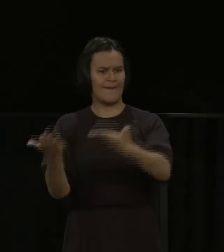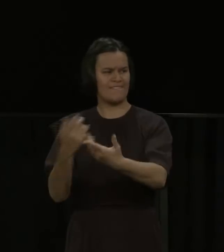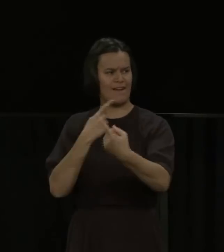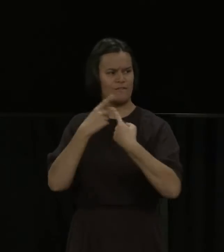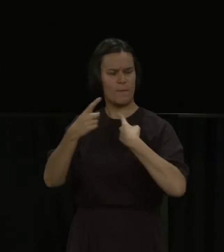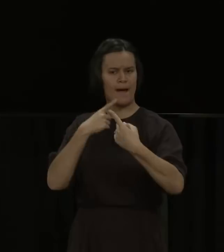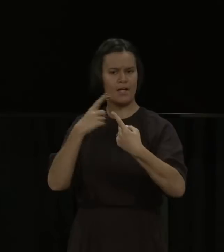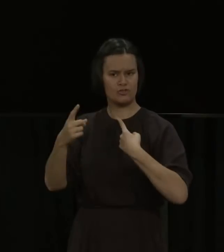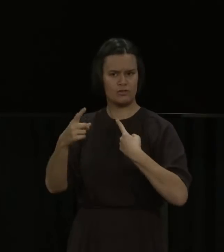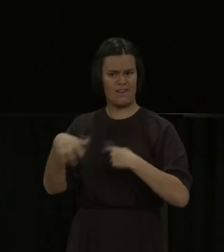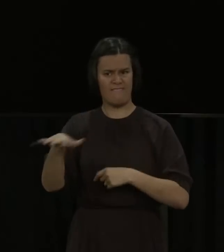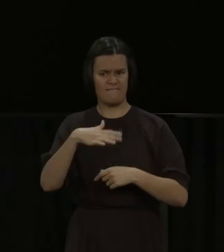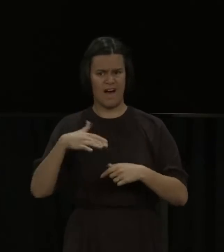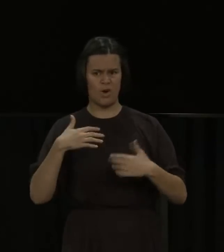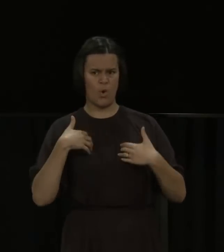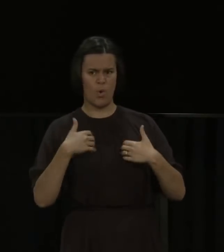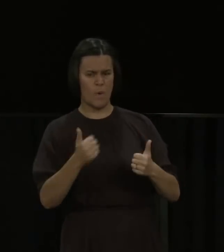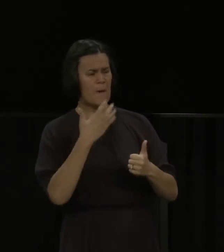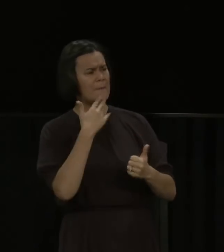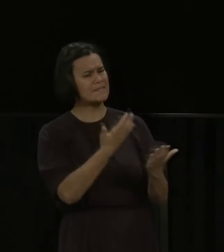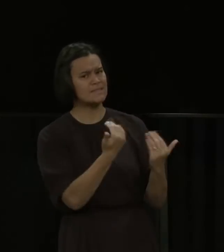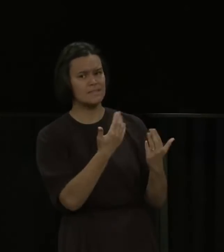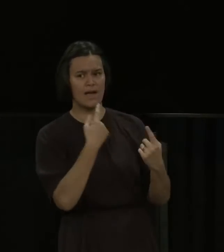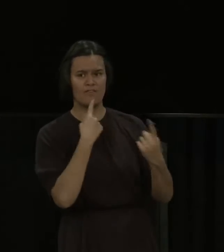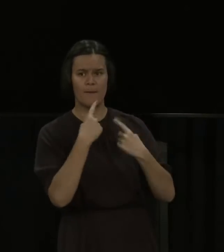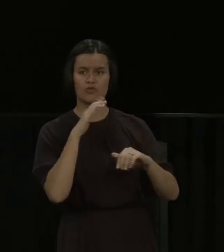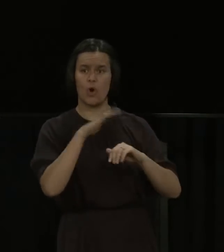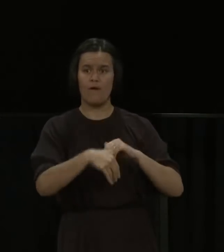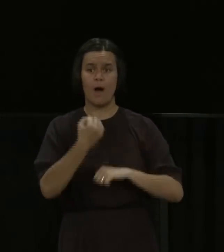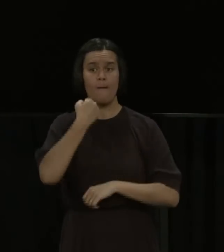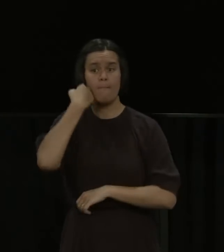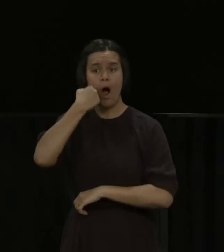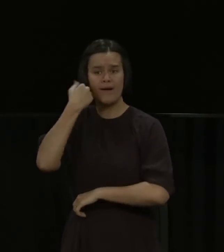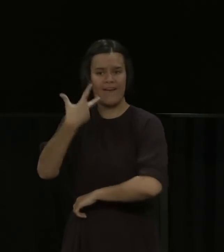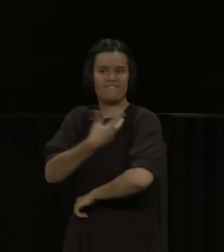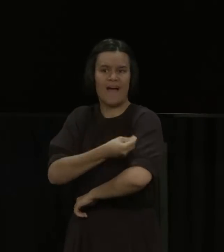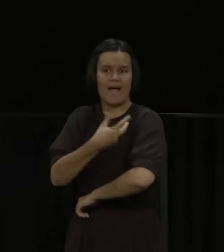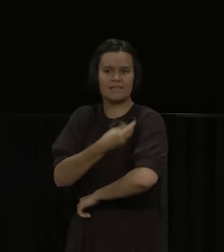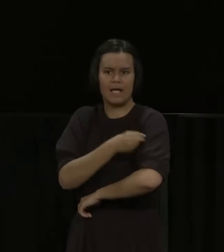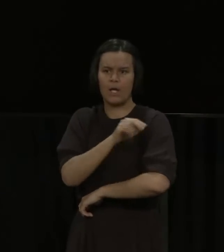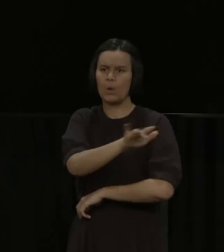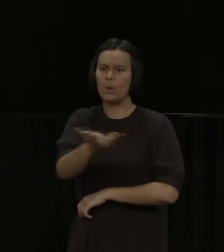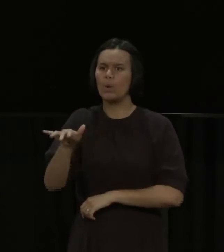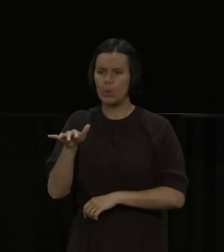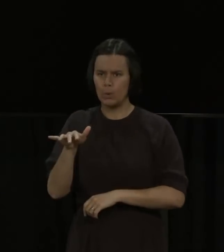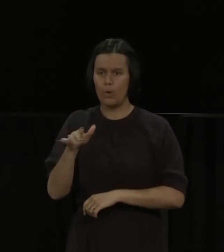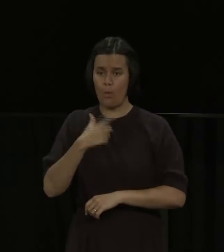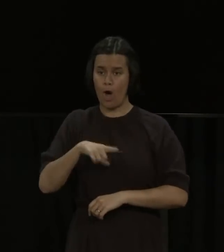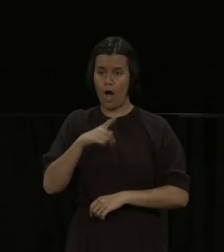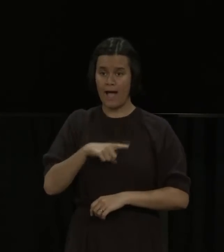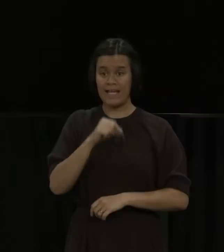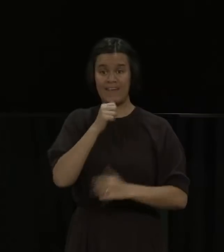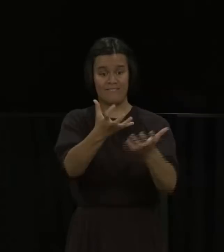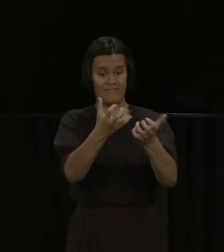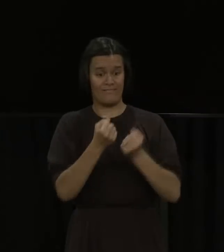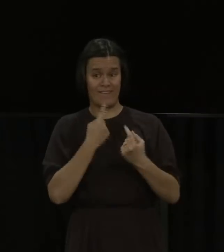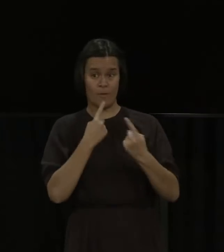Dr Bloomfield regarding the issues of November 3, it's nearly a month and the ministry still has not given all the data requested.